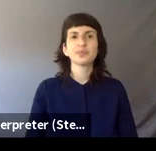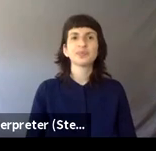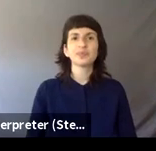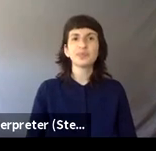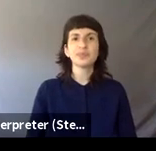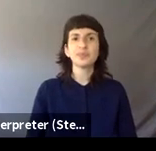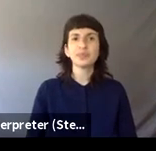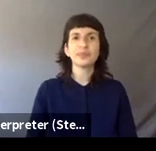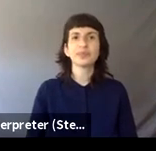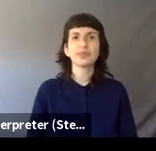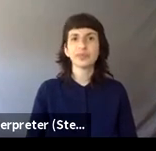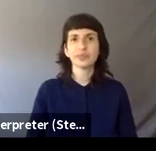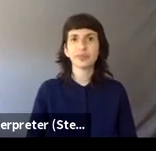Remember, you build the quiz, and you have to go back in, select quiz again, and then it will show up in the list. So now I can add week 2 quiz and say next.